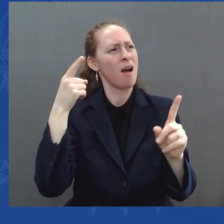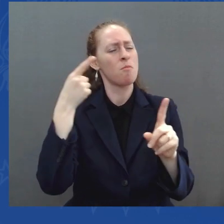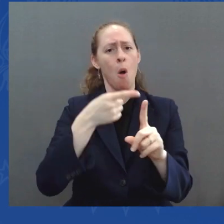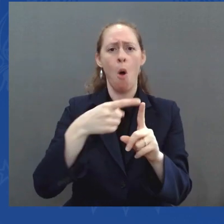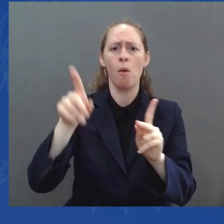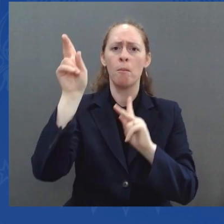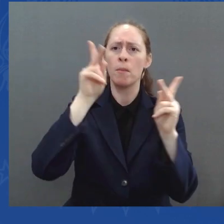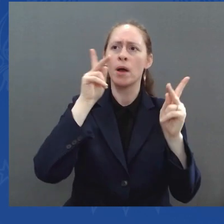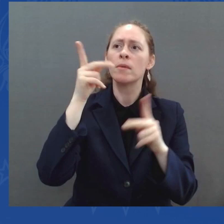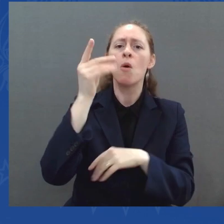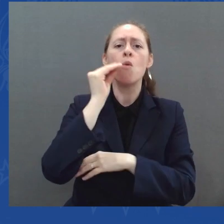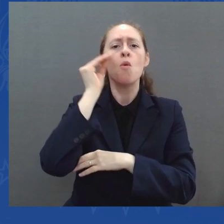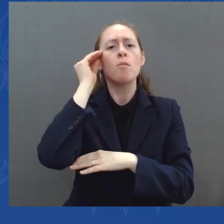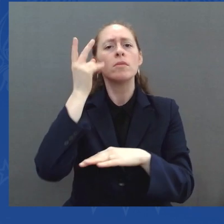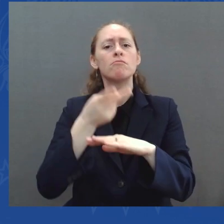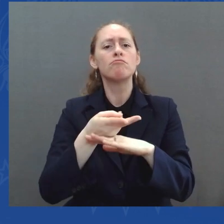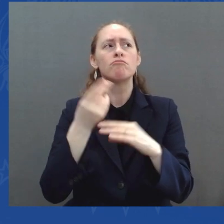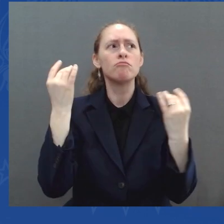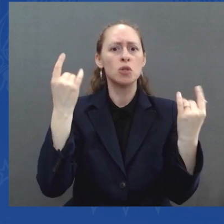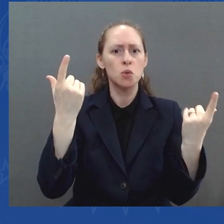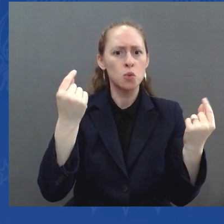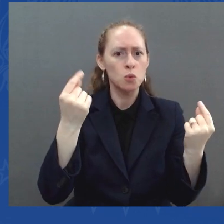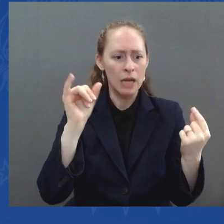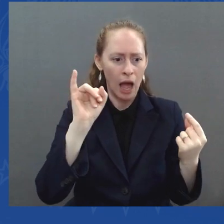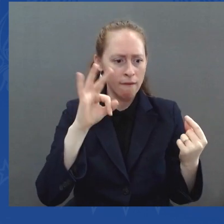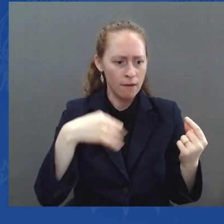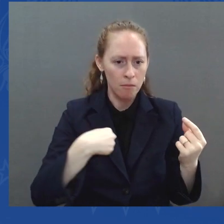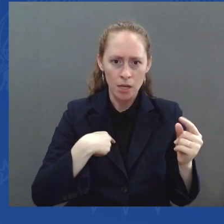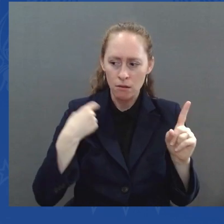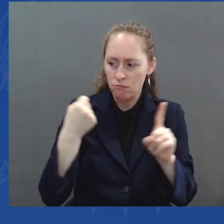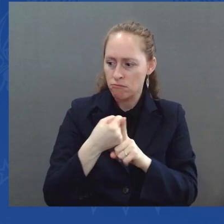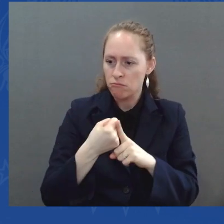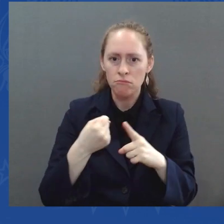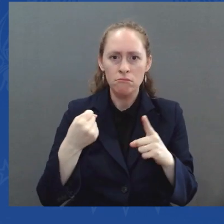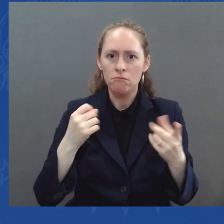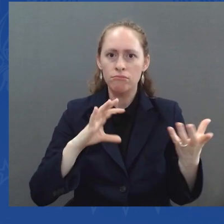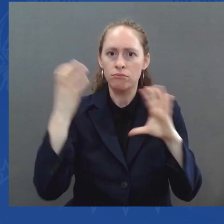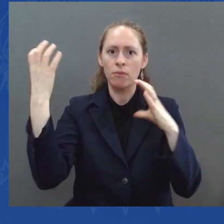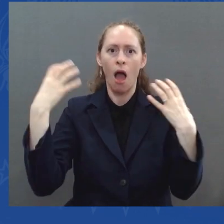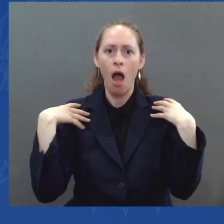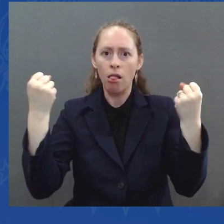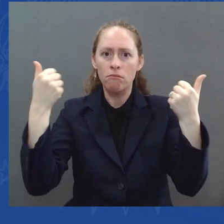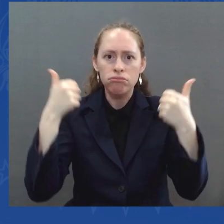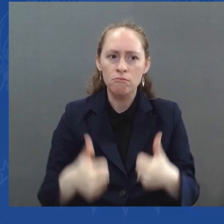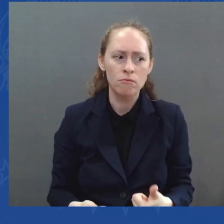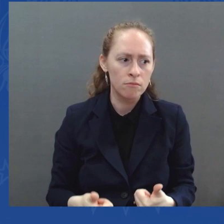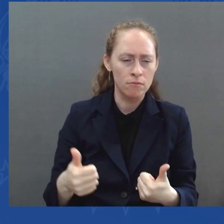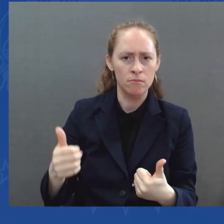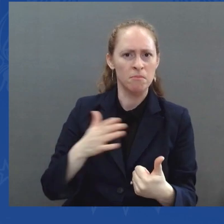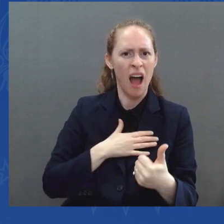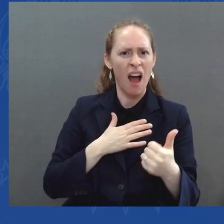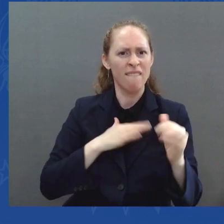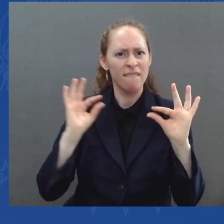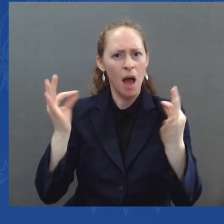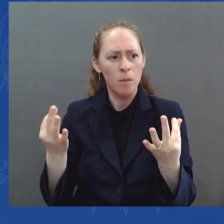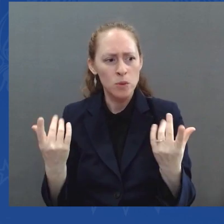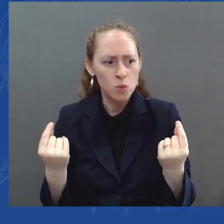What is my family going to do? Will I lose the house? Discussions we had in my house with my dad